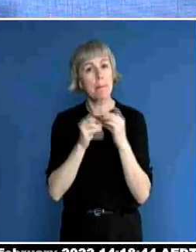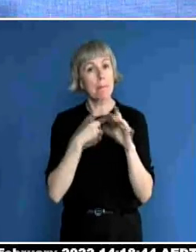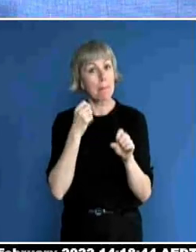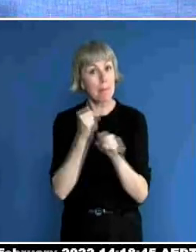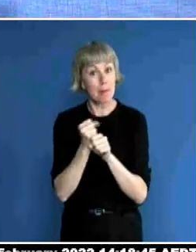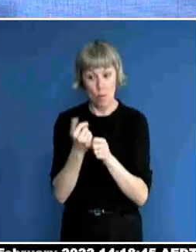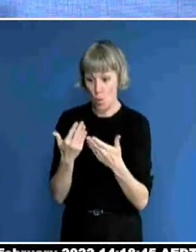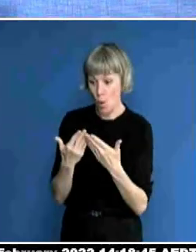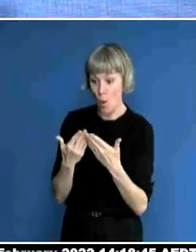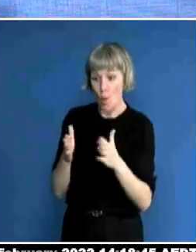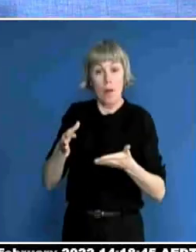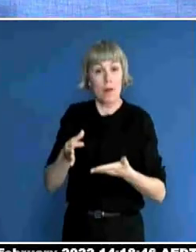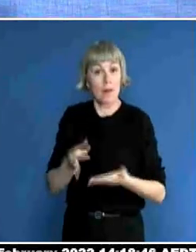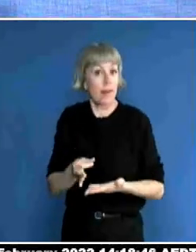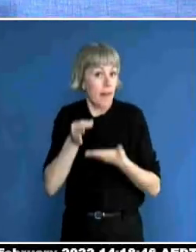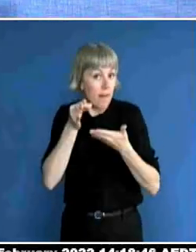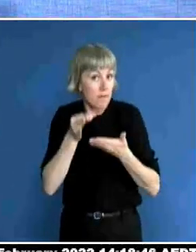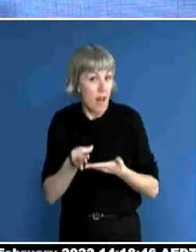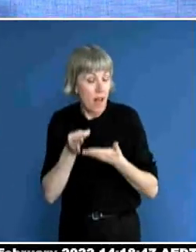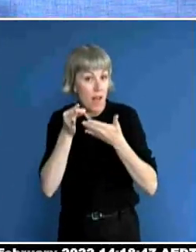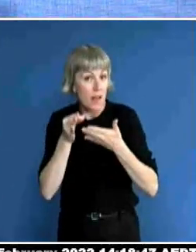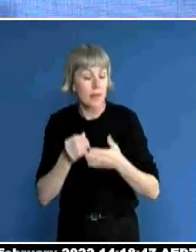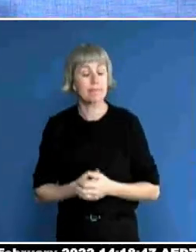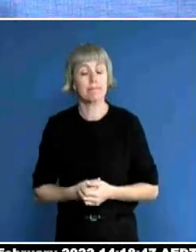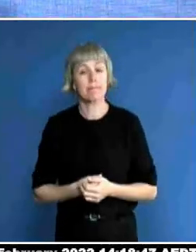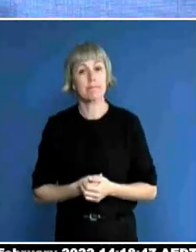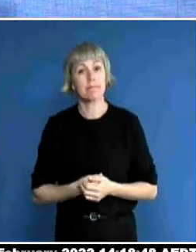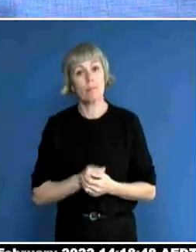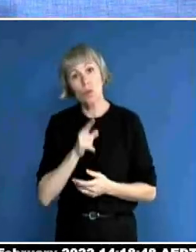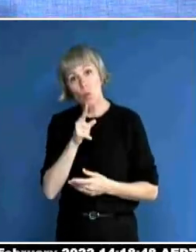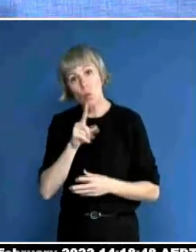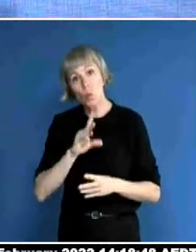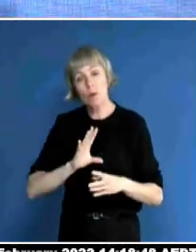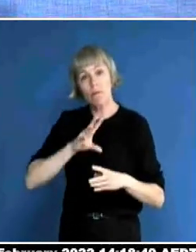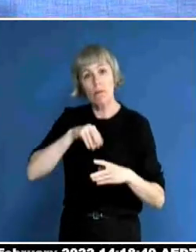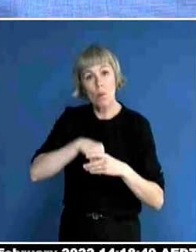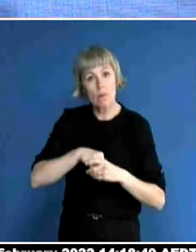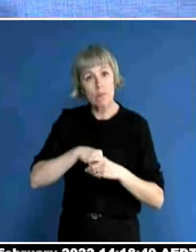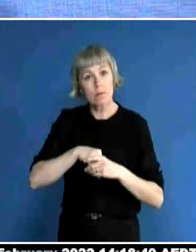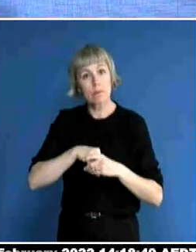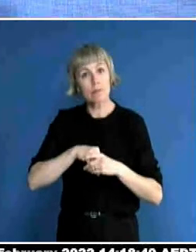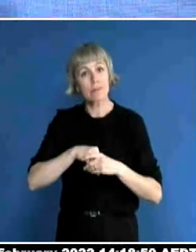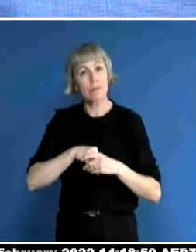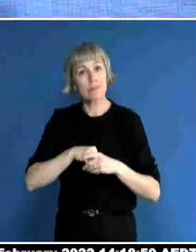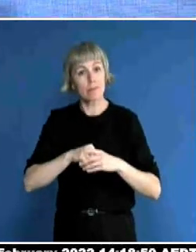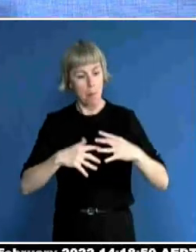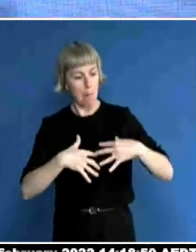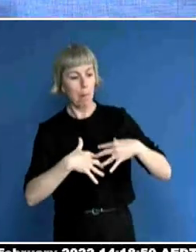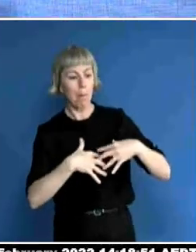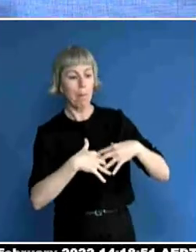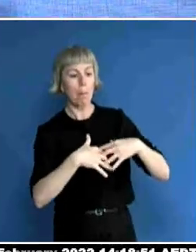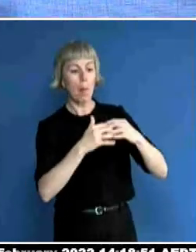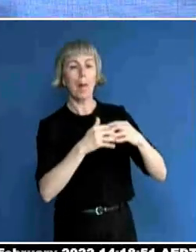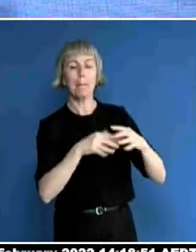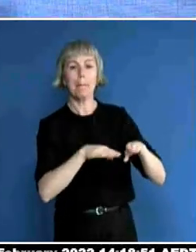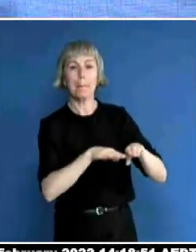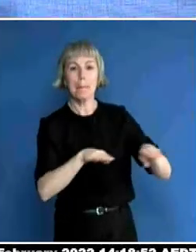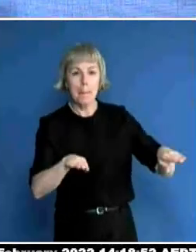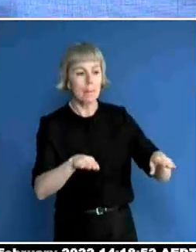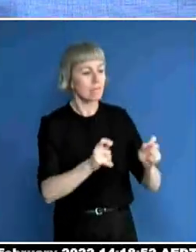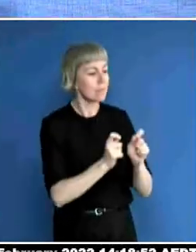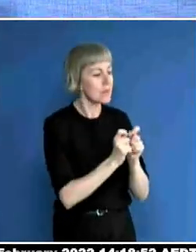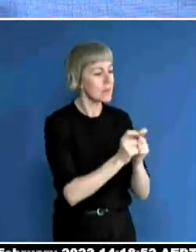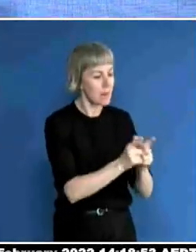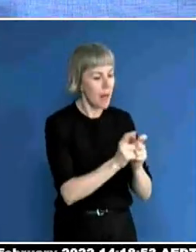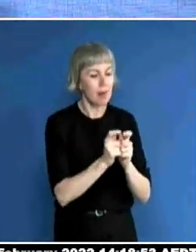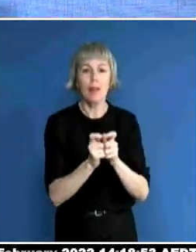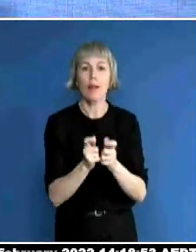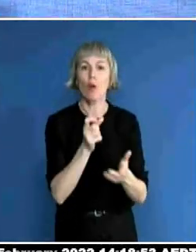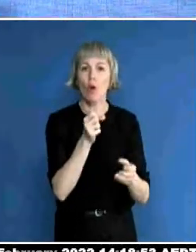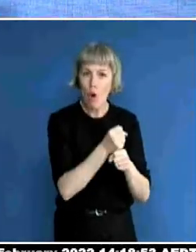You were involved in starting the pop-up stalls and also taking the program